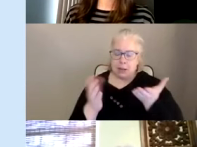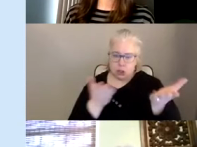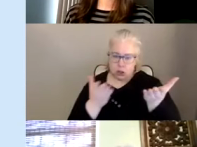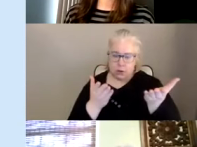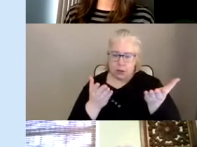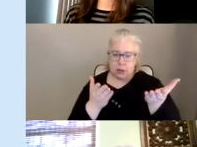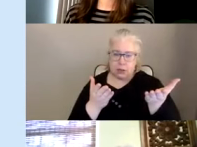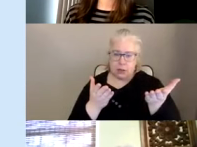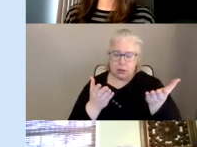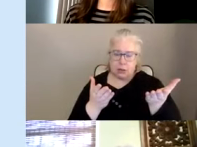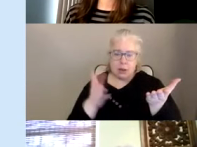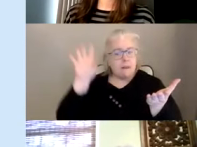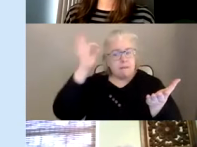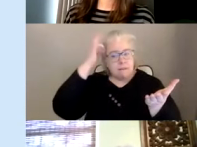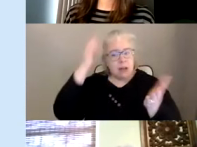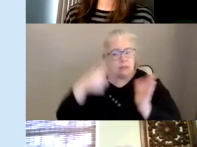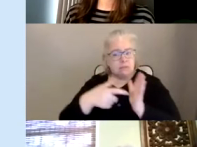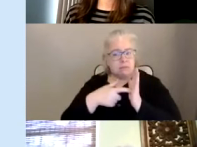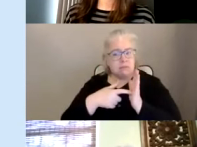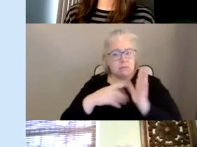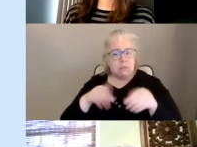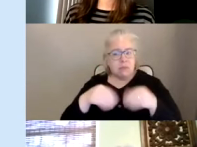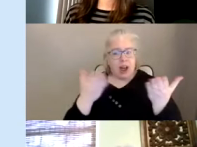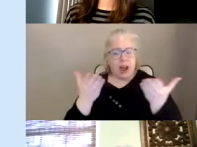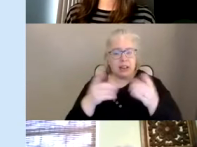federally mandated for them to provide language access.